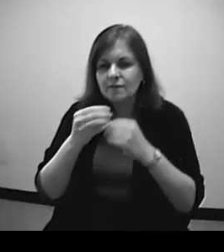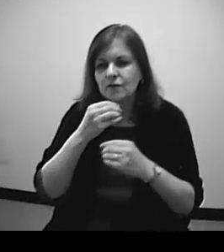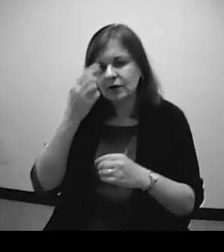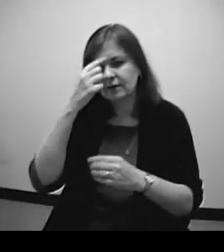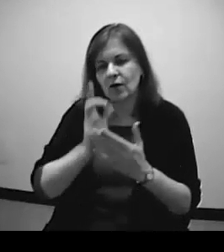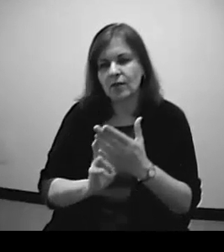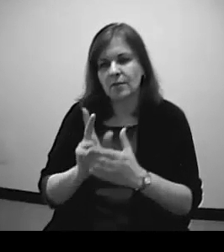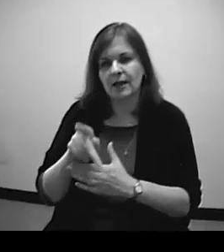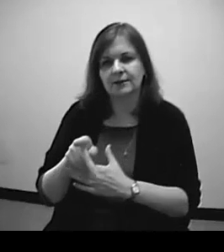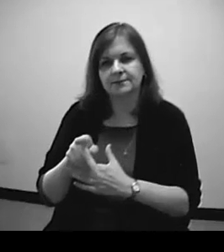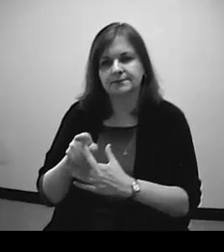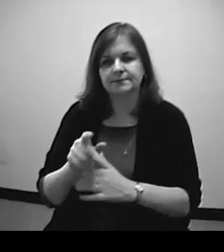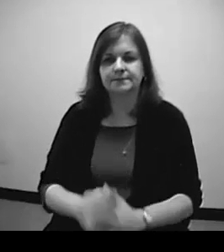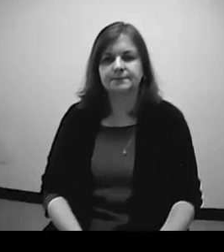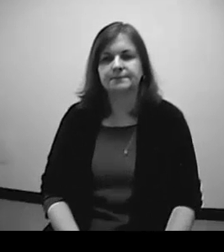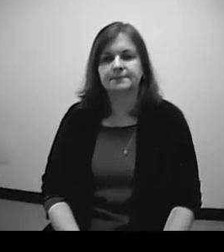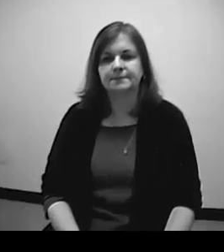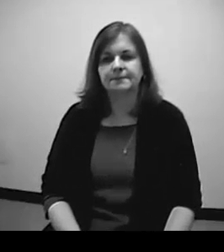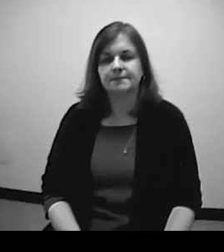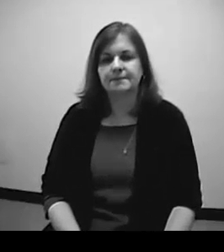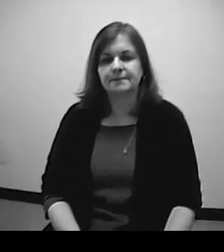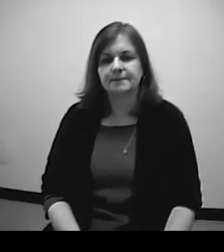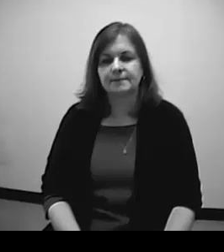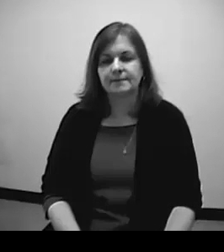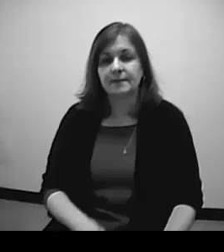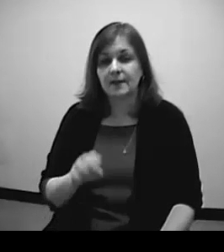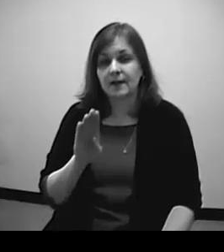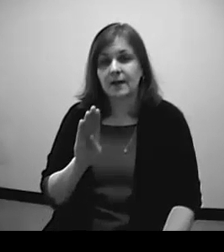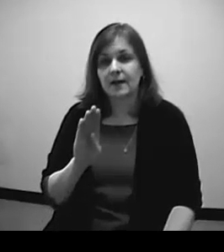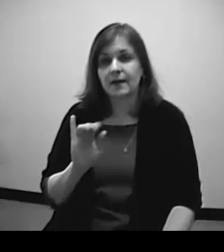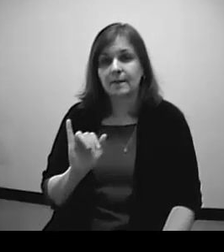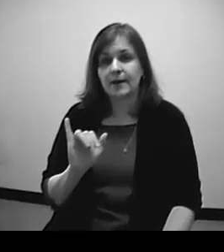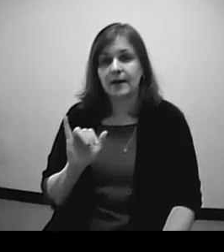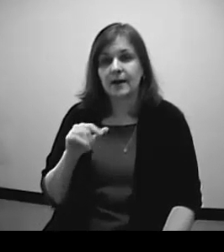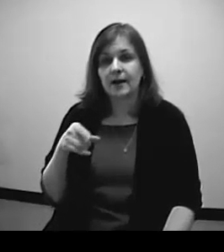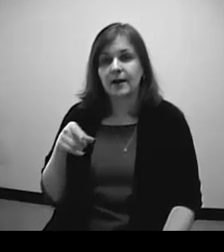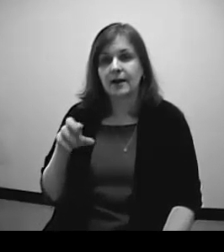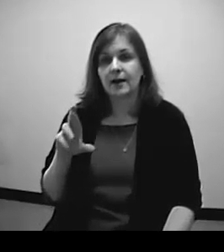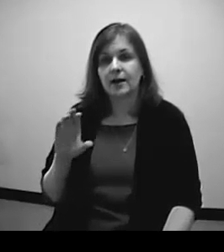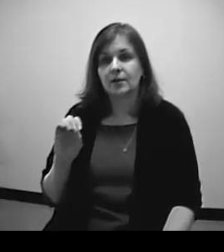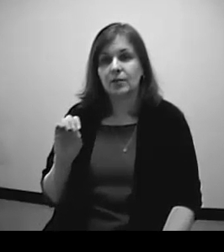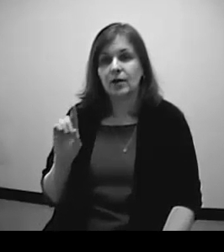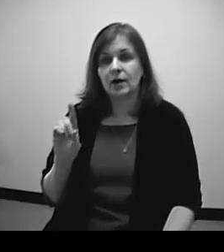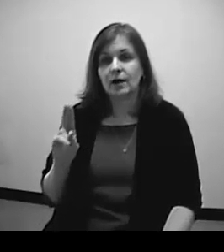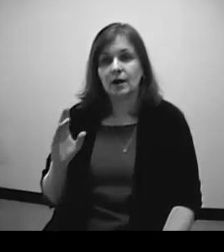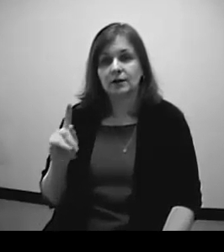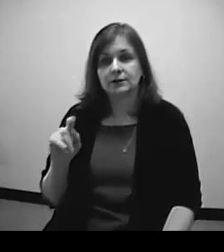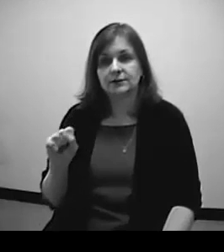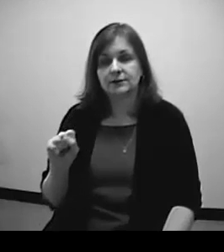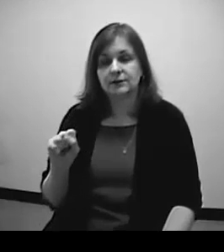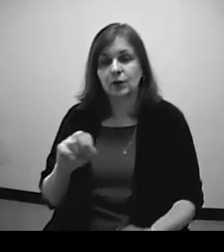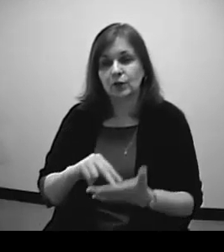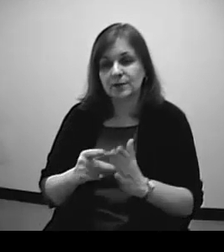that is the food source for the plant the byproducts or the